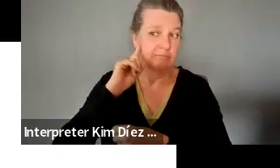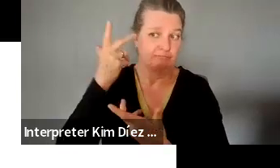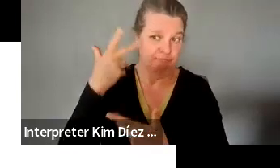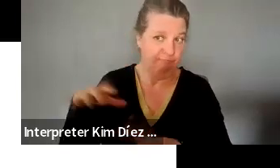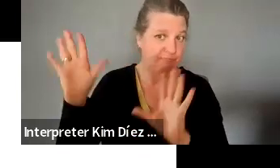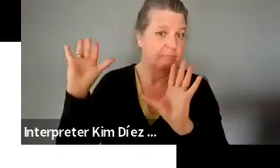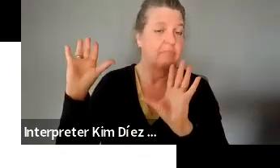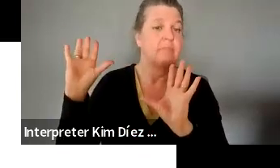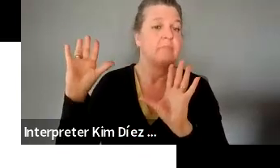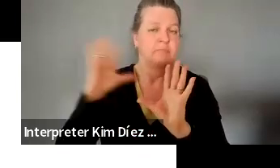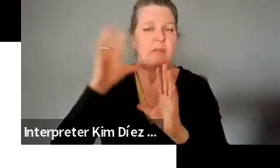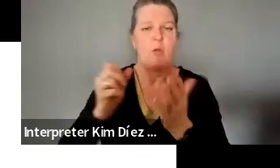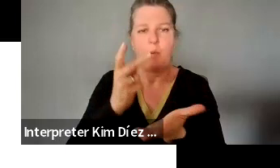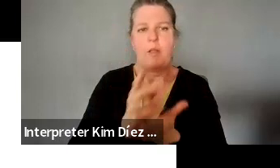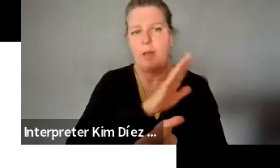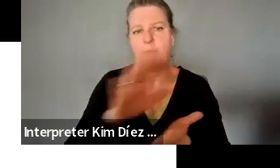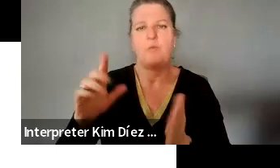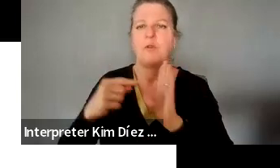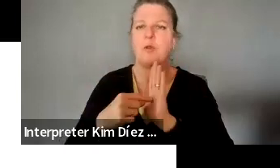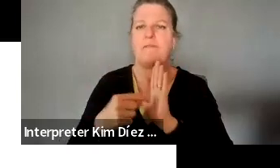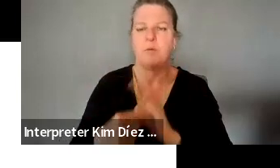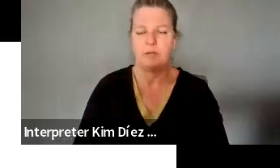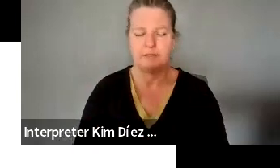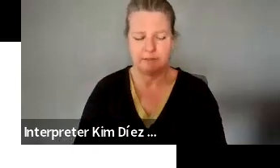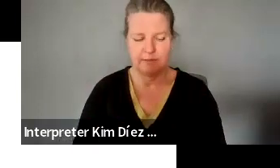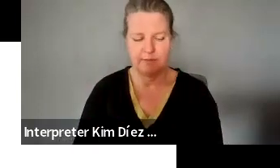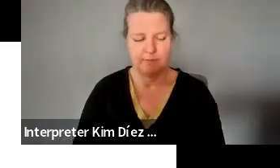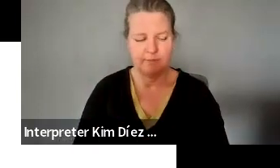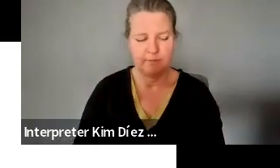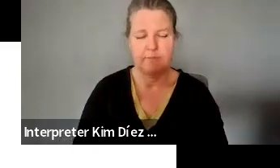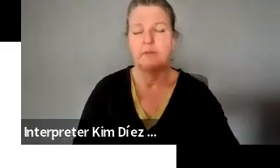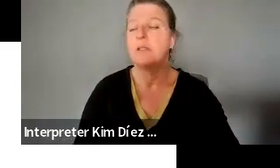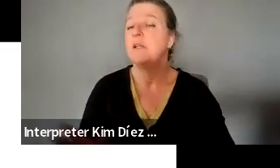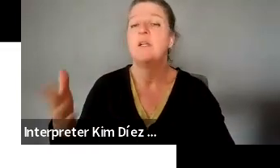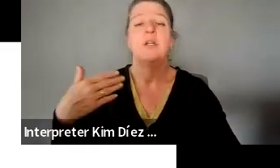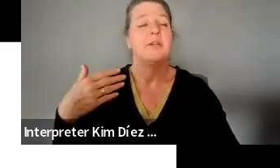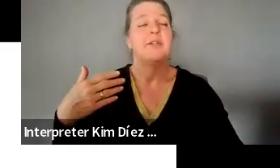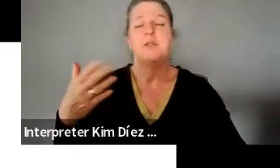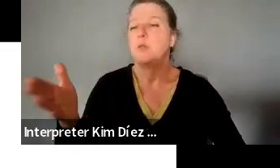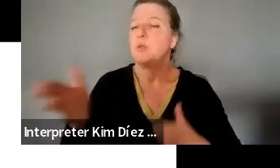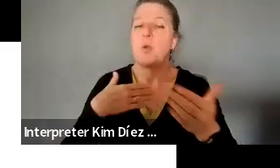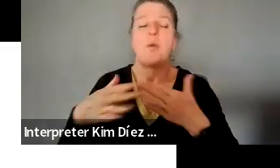I'll approve your invoice. So even if you might have some outstanding stuff